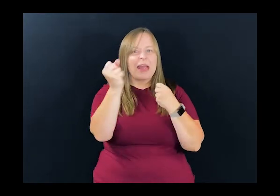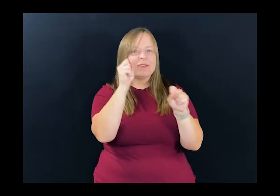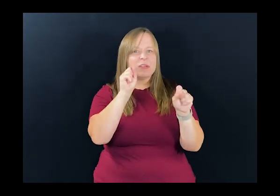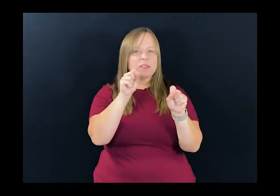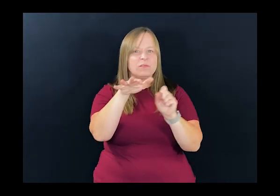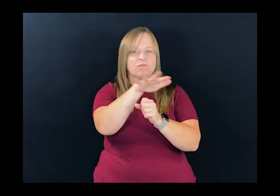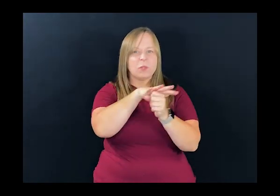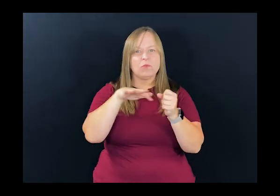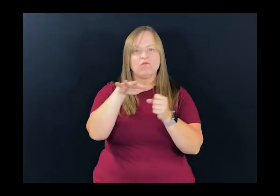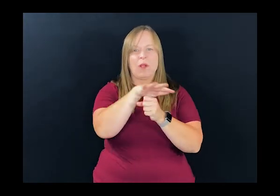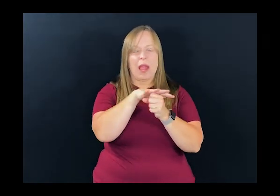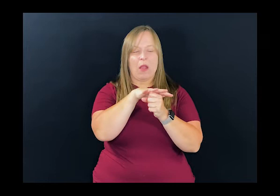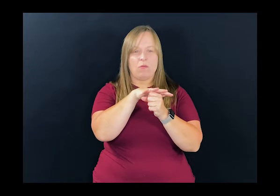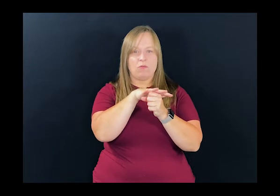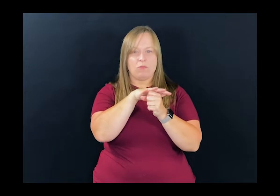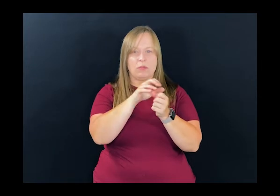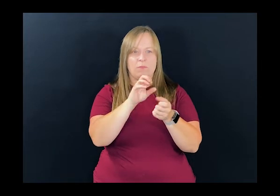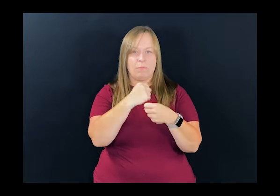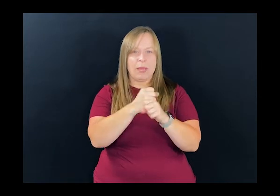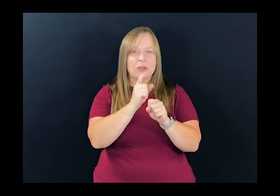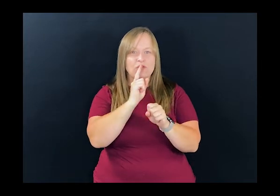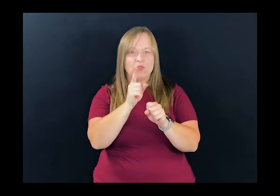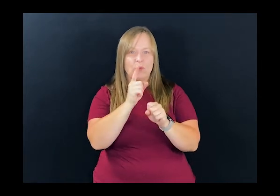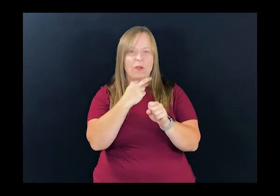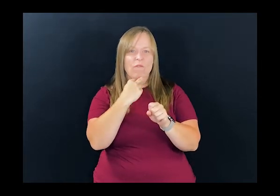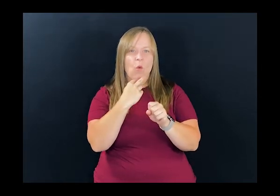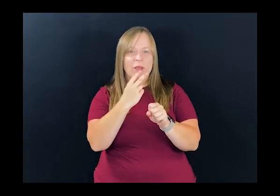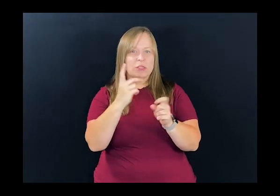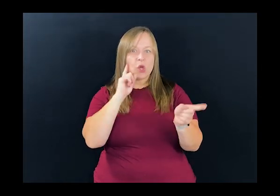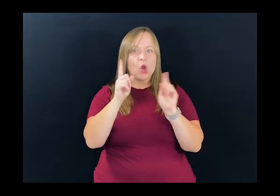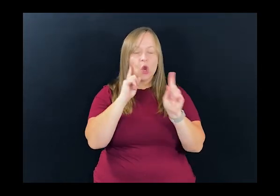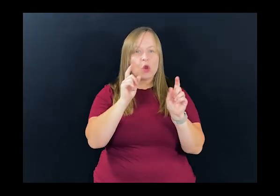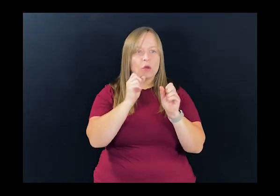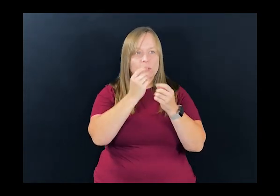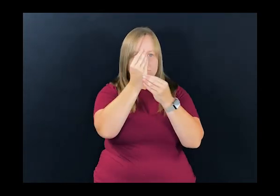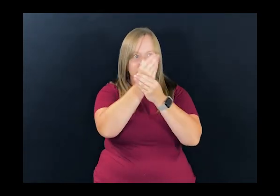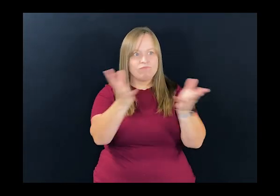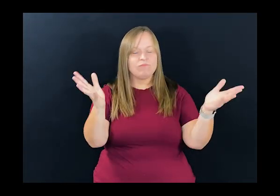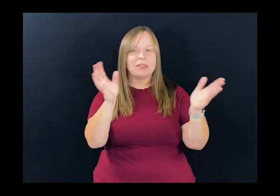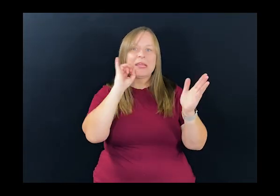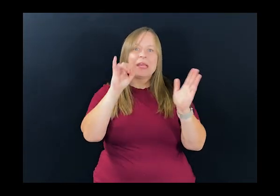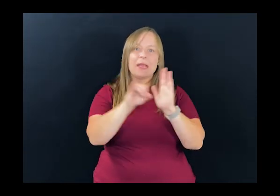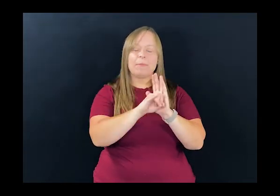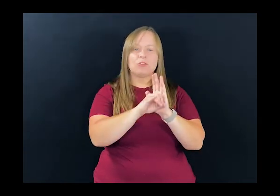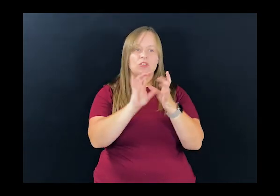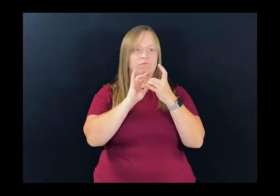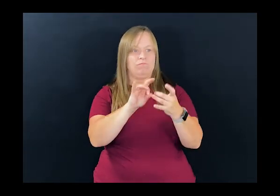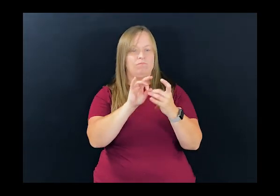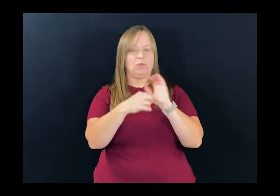around ensuring that our voices are being heard and our images are being reflected